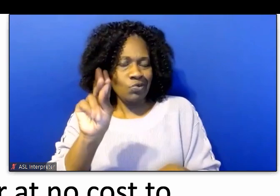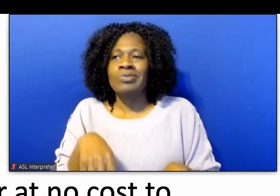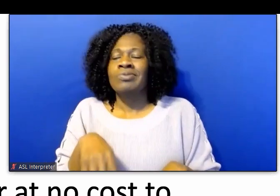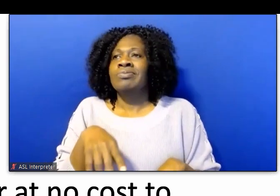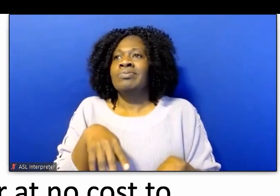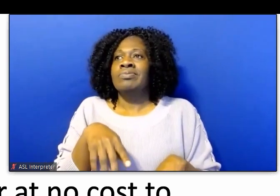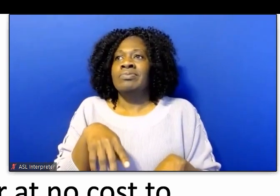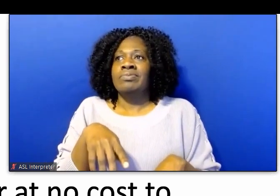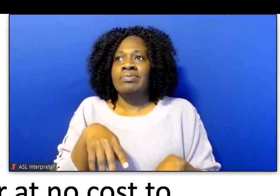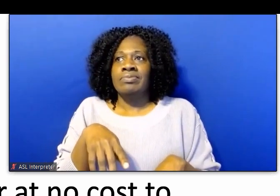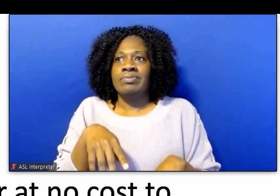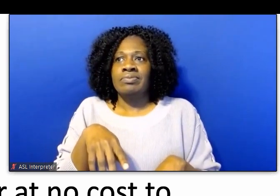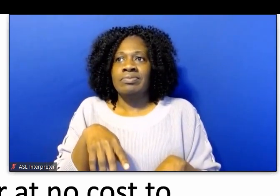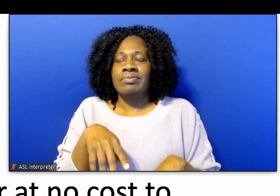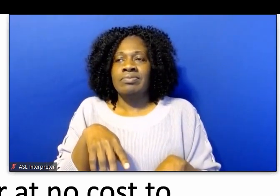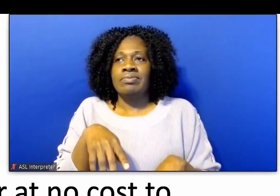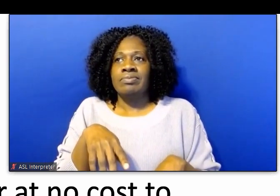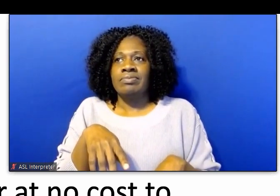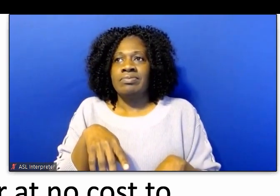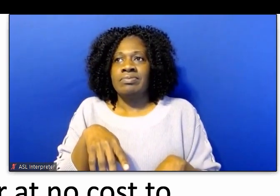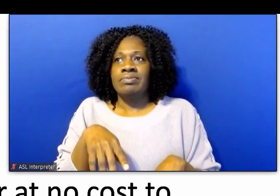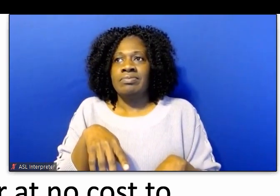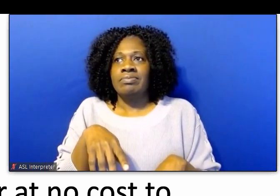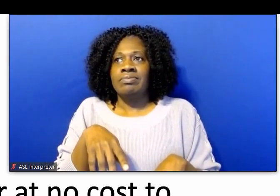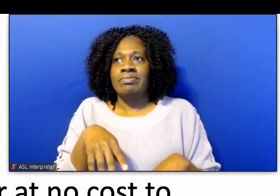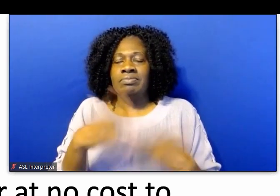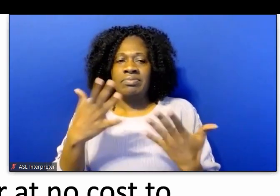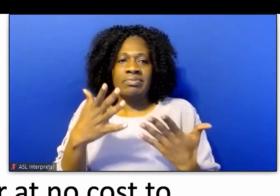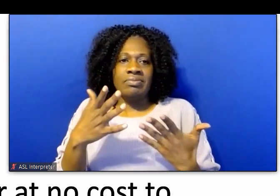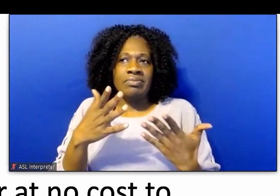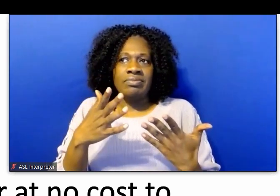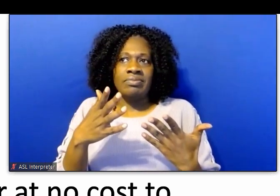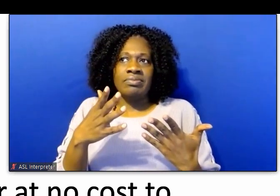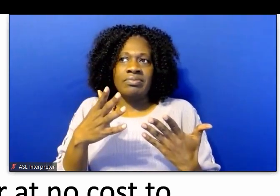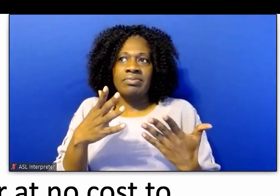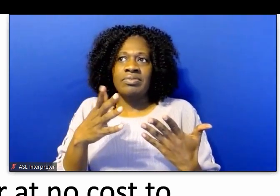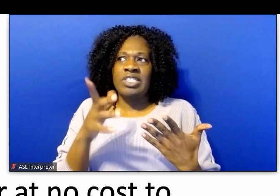or need to hand off the cost to users of people